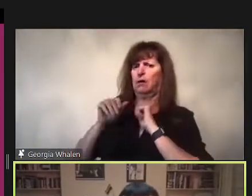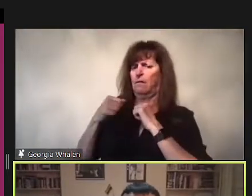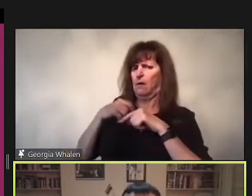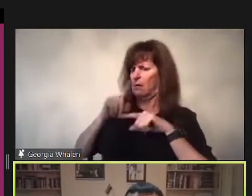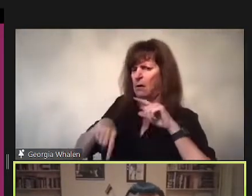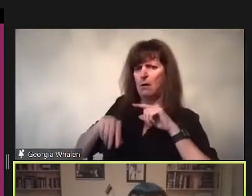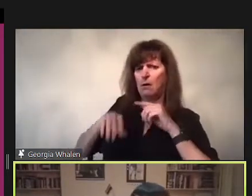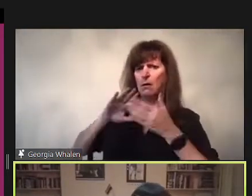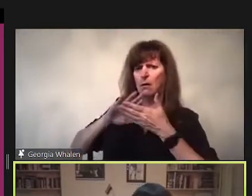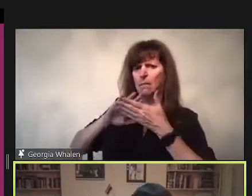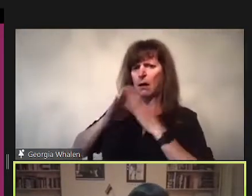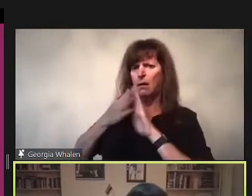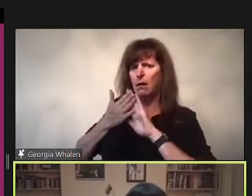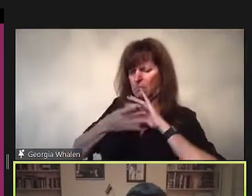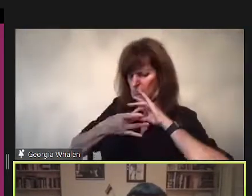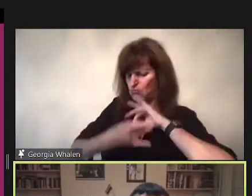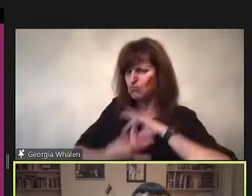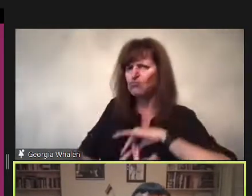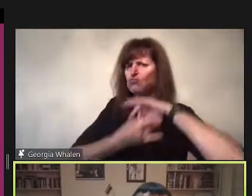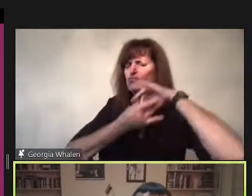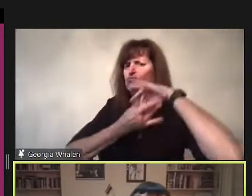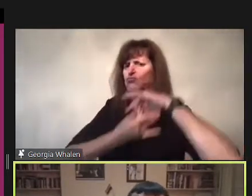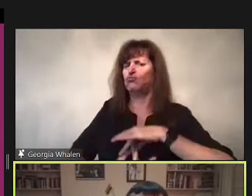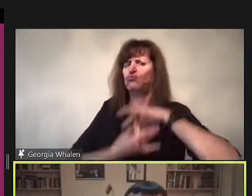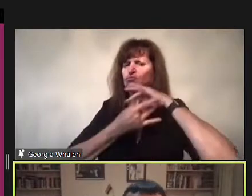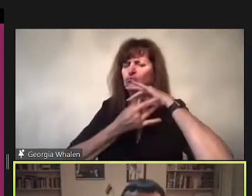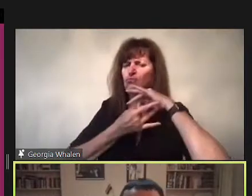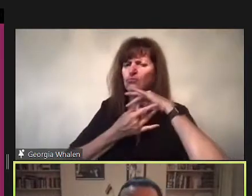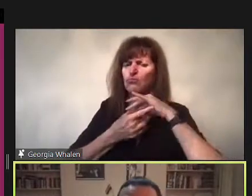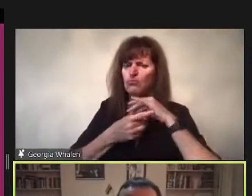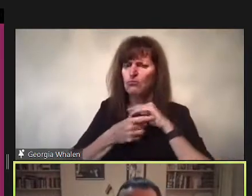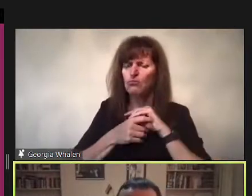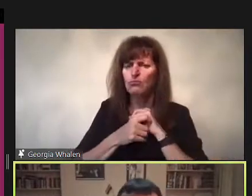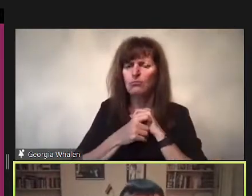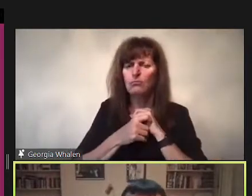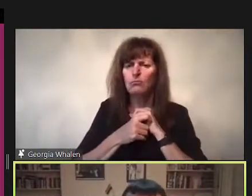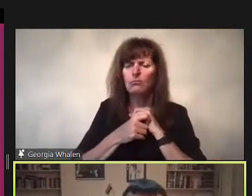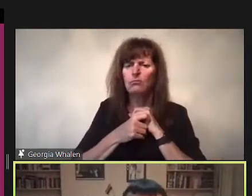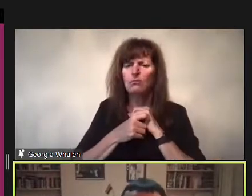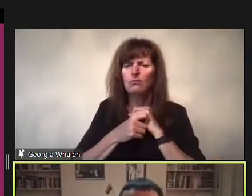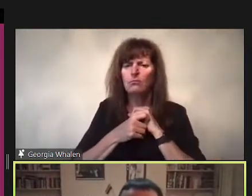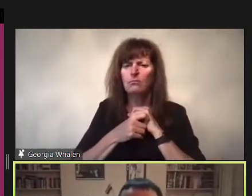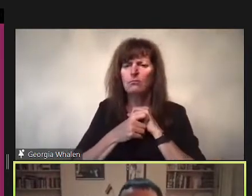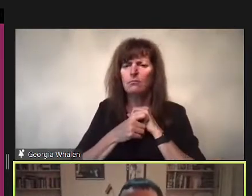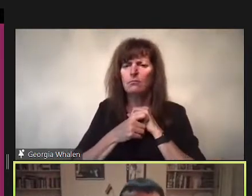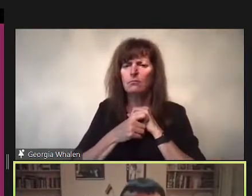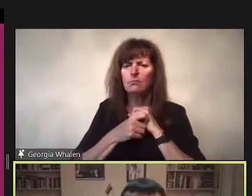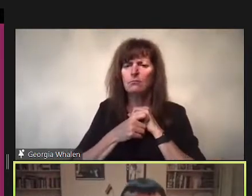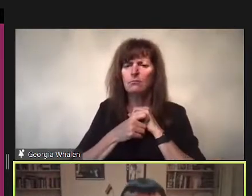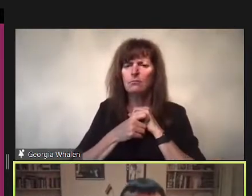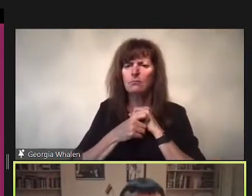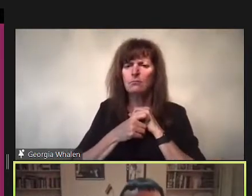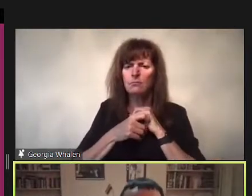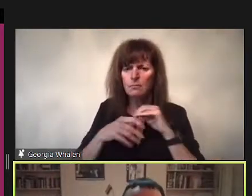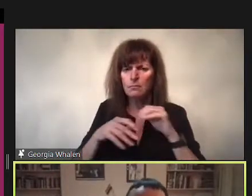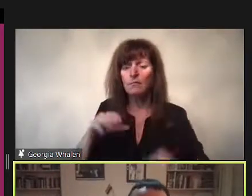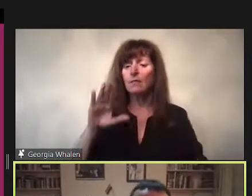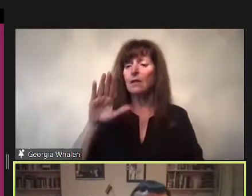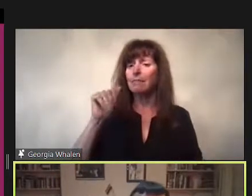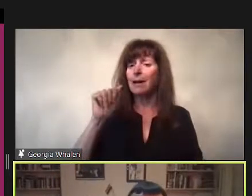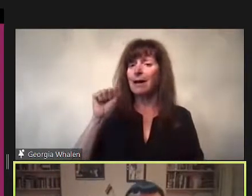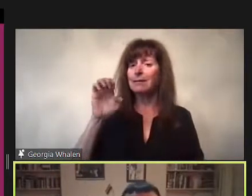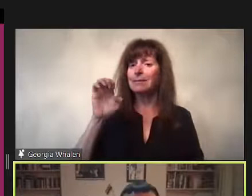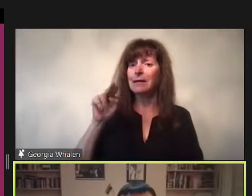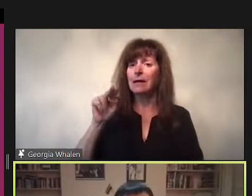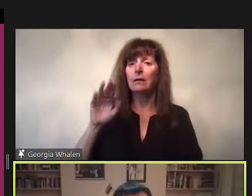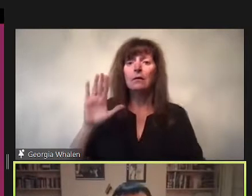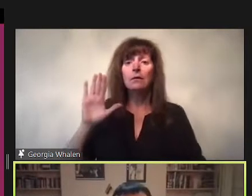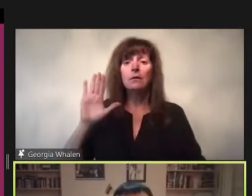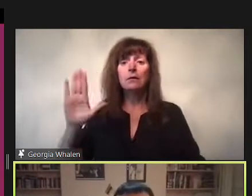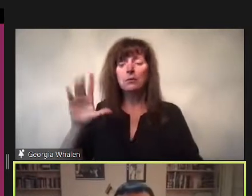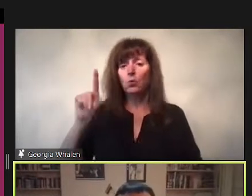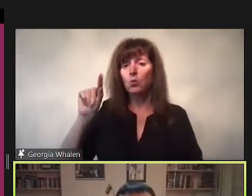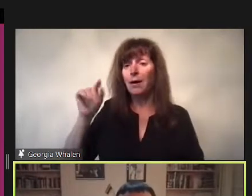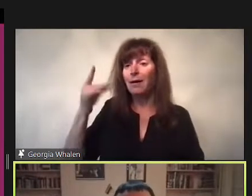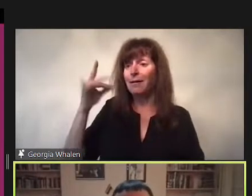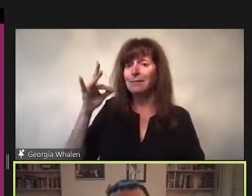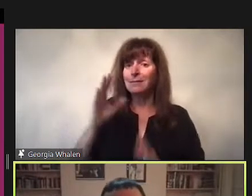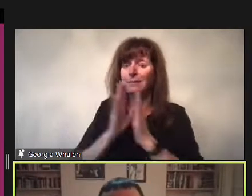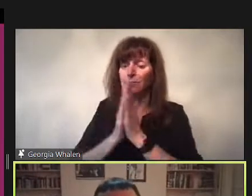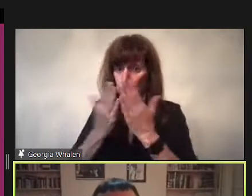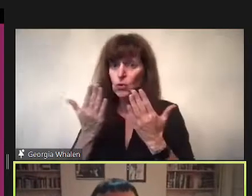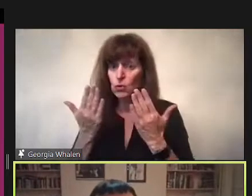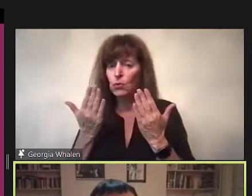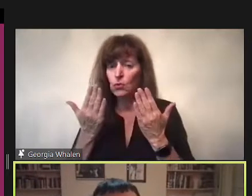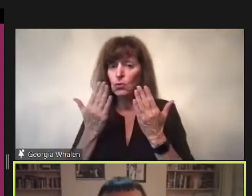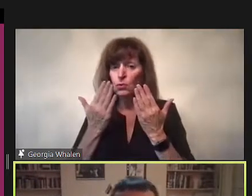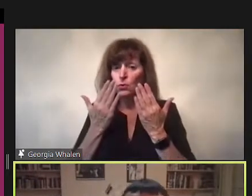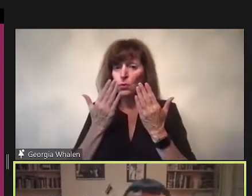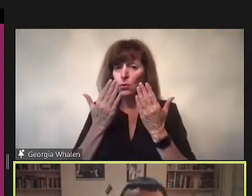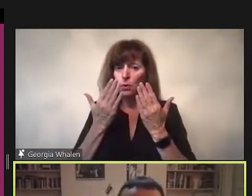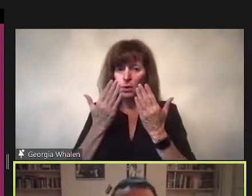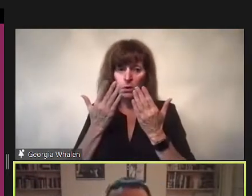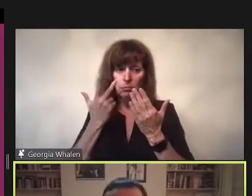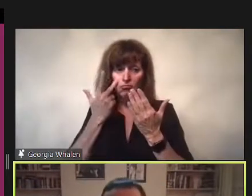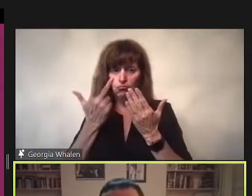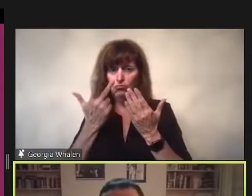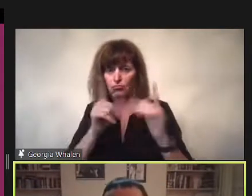In riding the force of the negative and teh death drive,